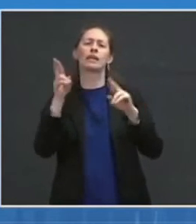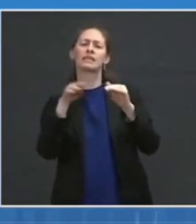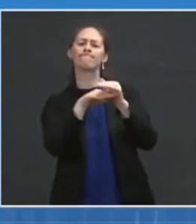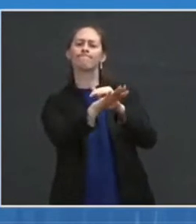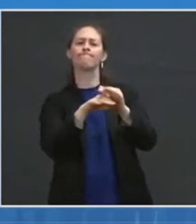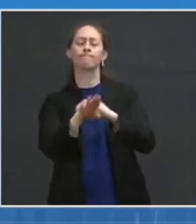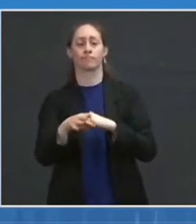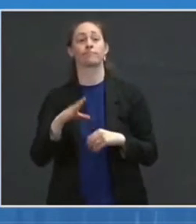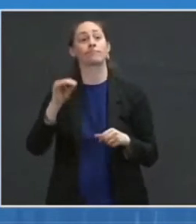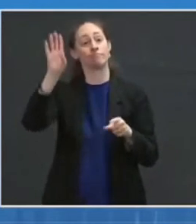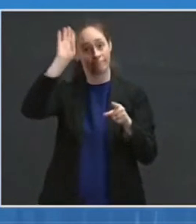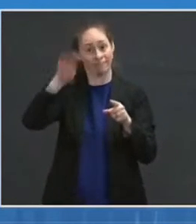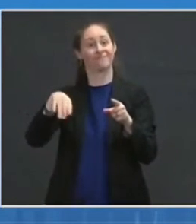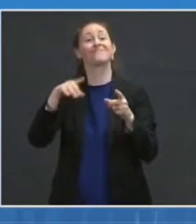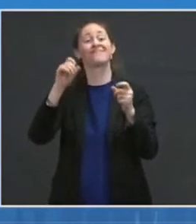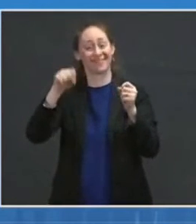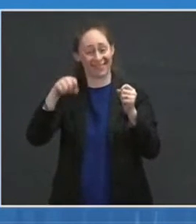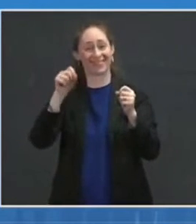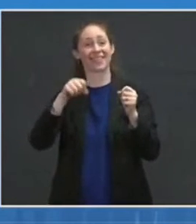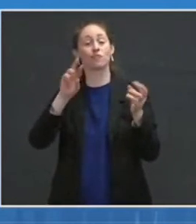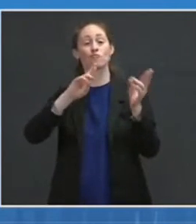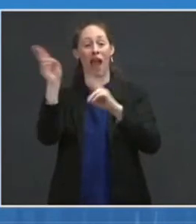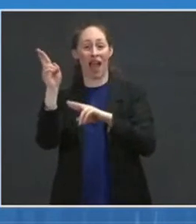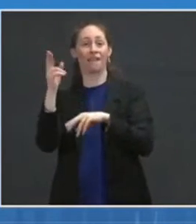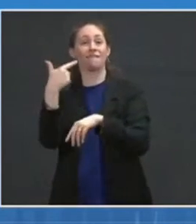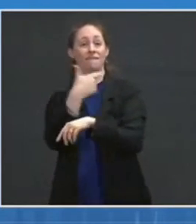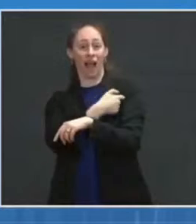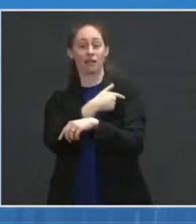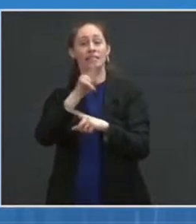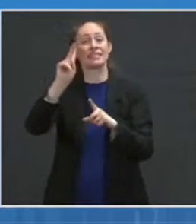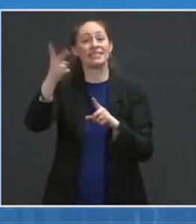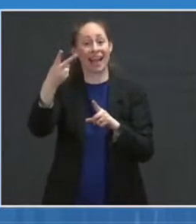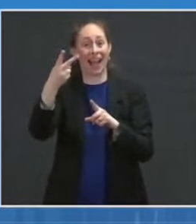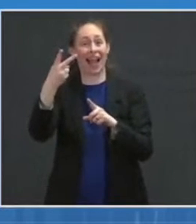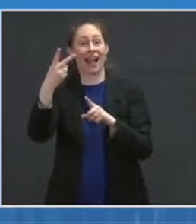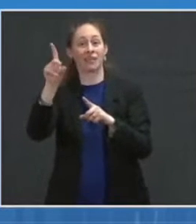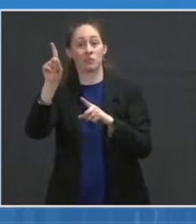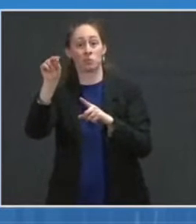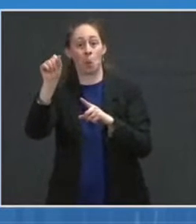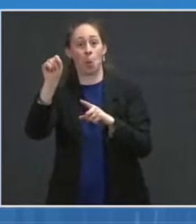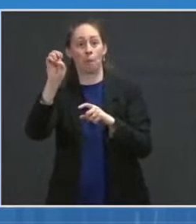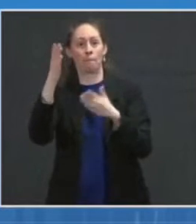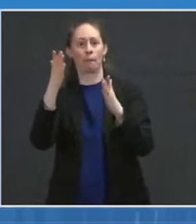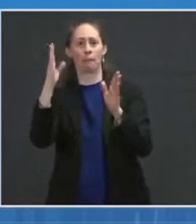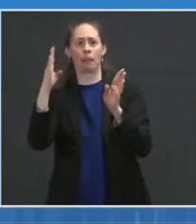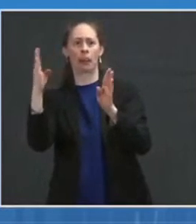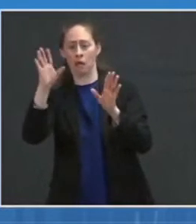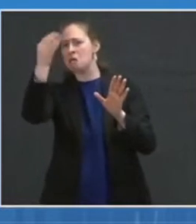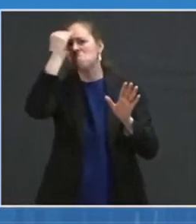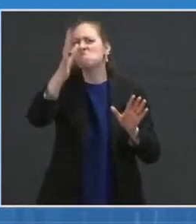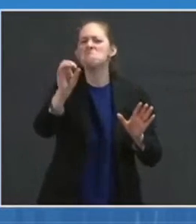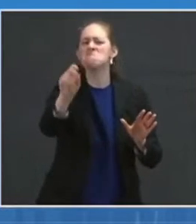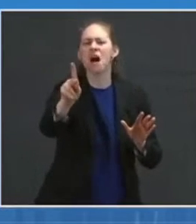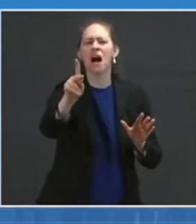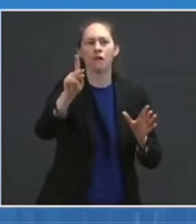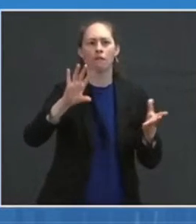VACCINES. AND TO ENSURE PEOPLE THAT IF THERE VACCINE, BECAUSE OF THE